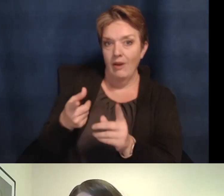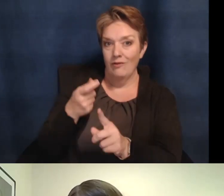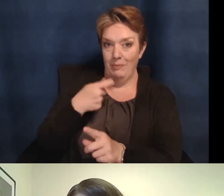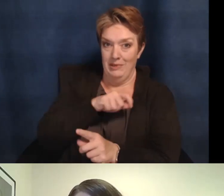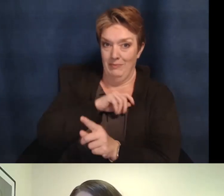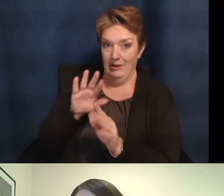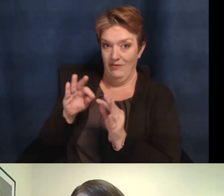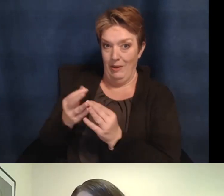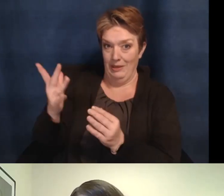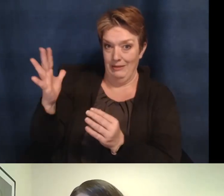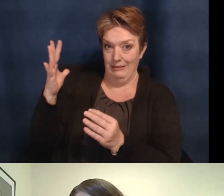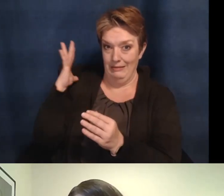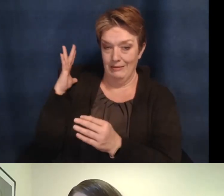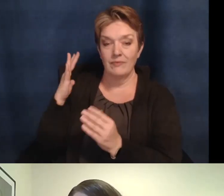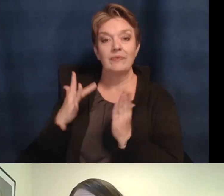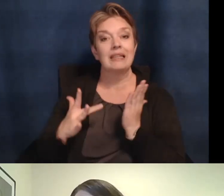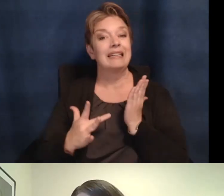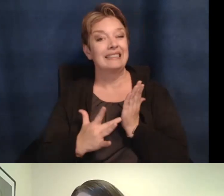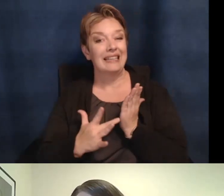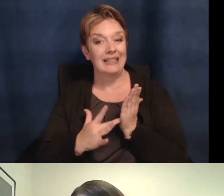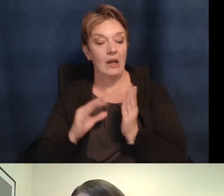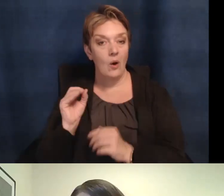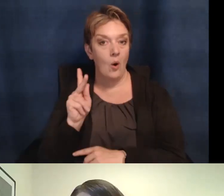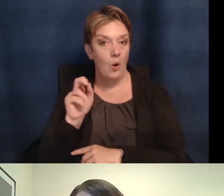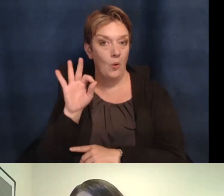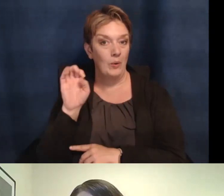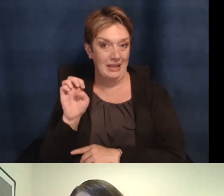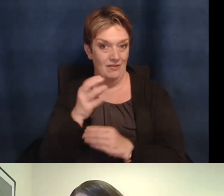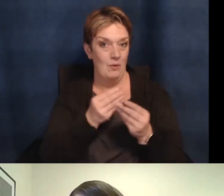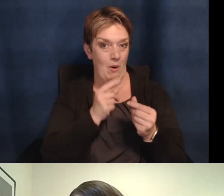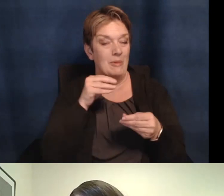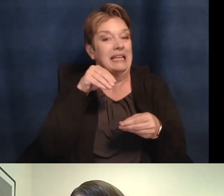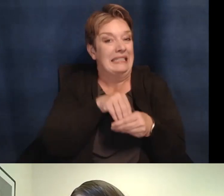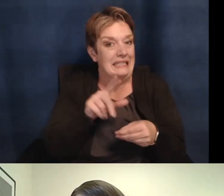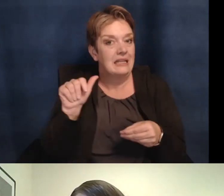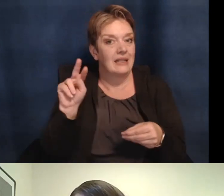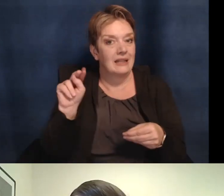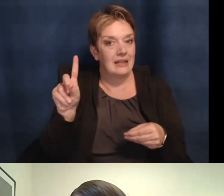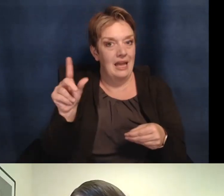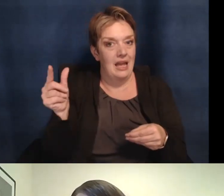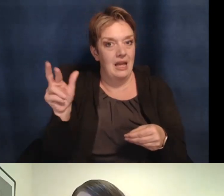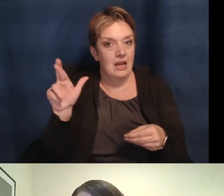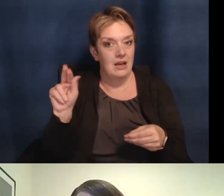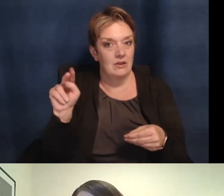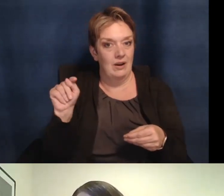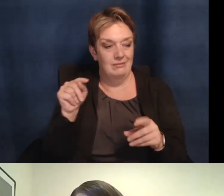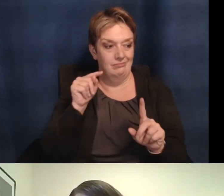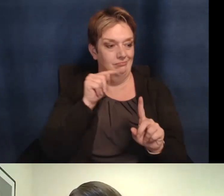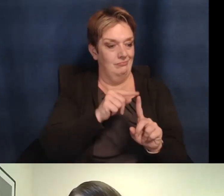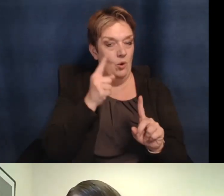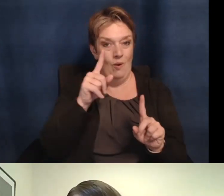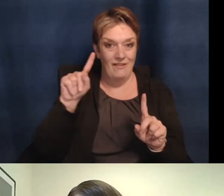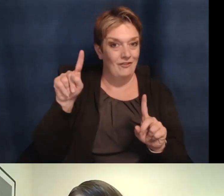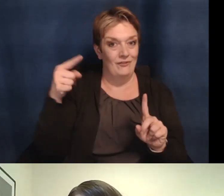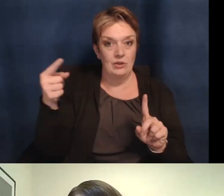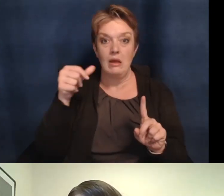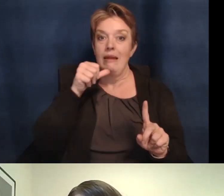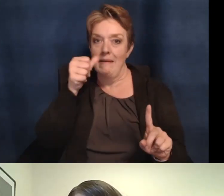[Giustina] Technically, O’Keeffe's property is in the land grant, so she was one of the first non-Spanish people that was